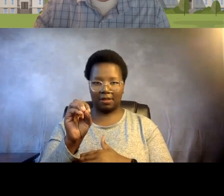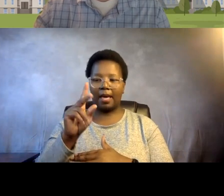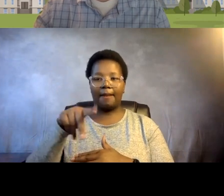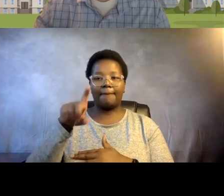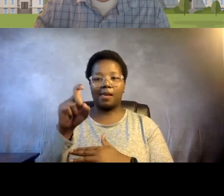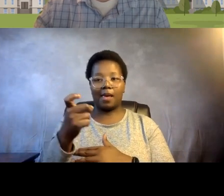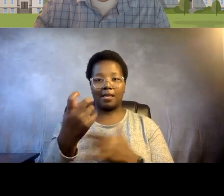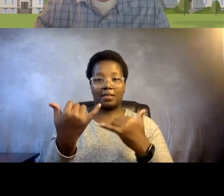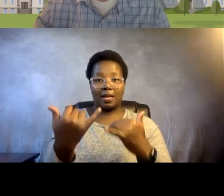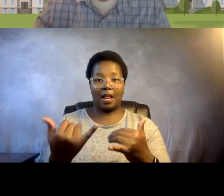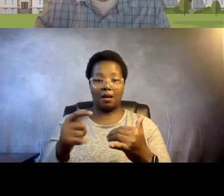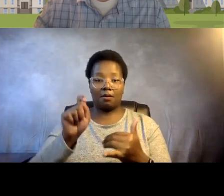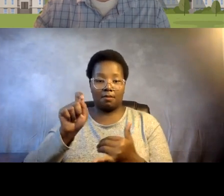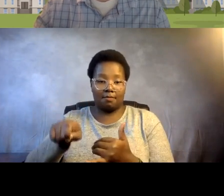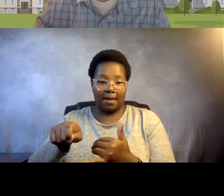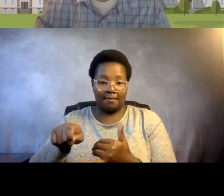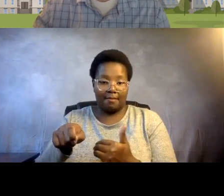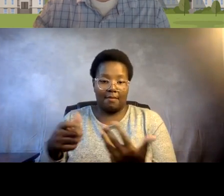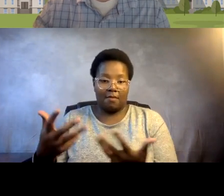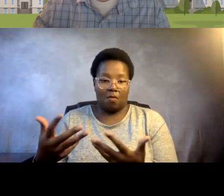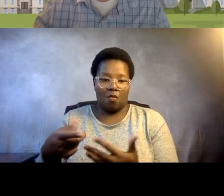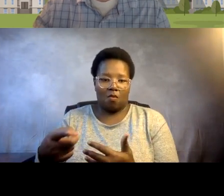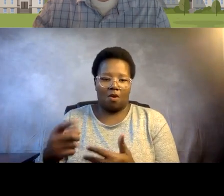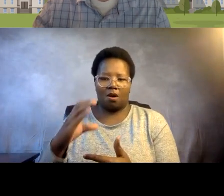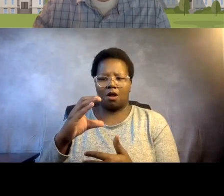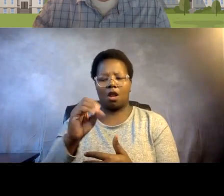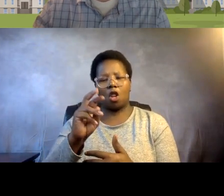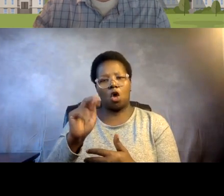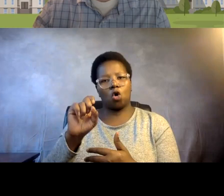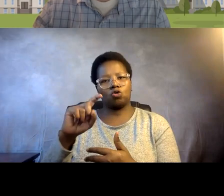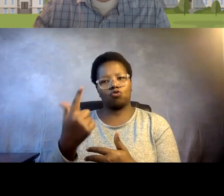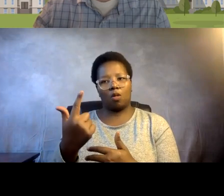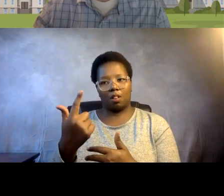because I'm on Windows, if I'm on Mac it'd be Command, and plus I can start to zoom